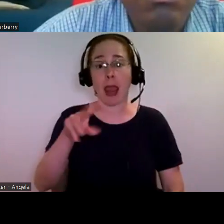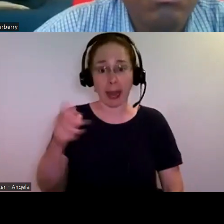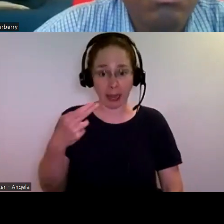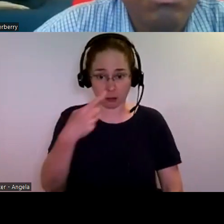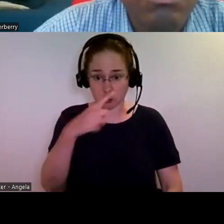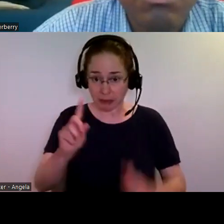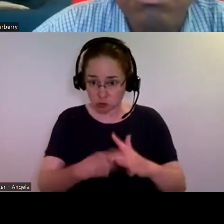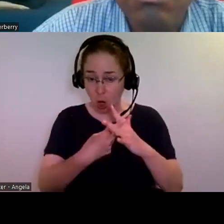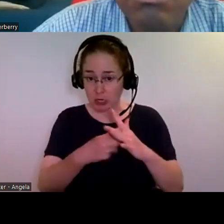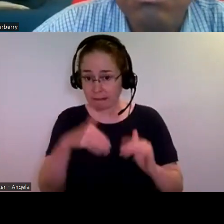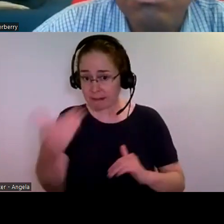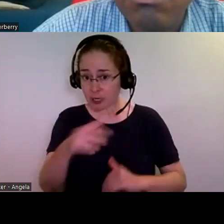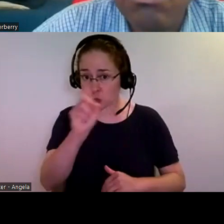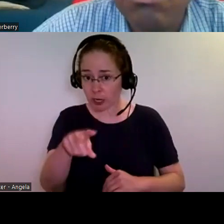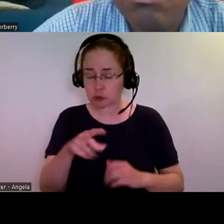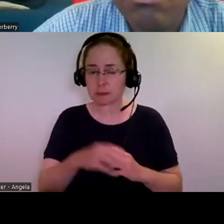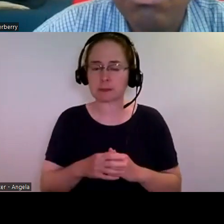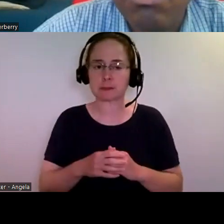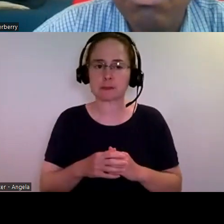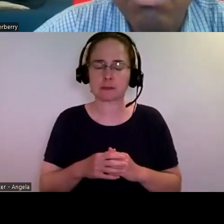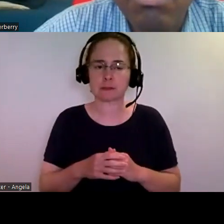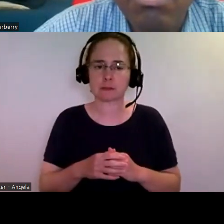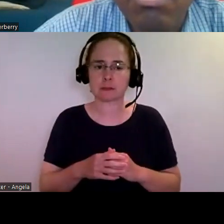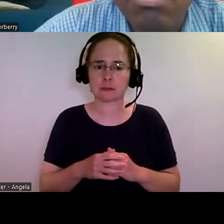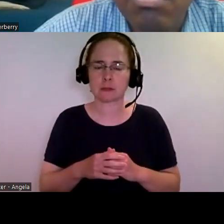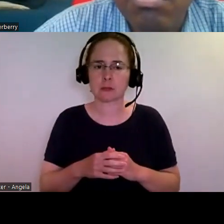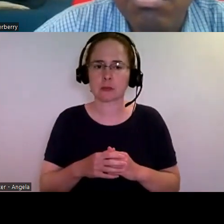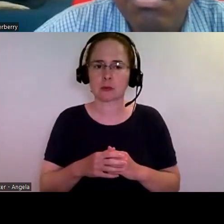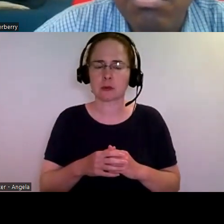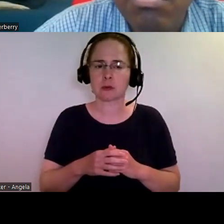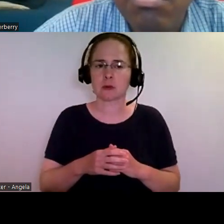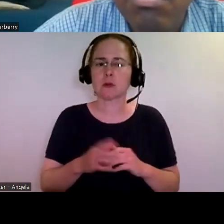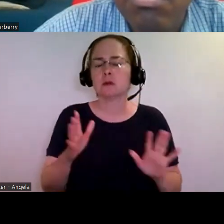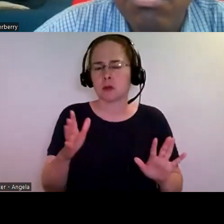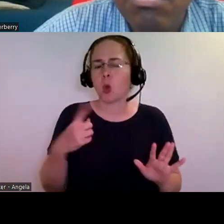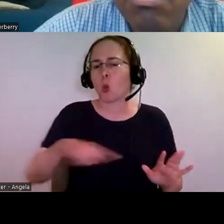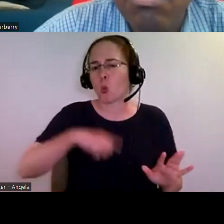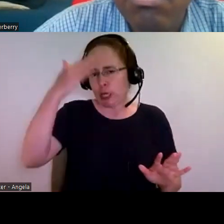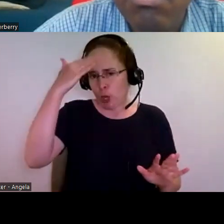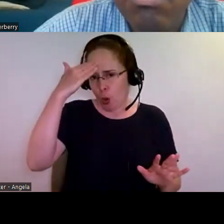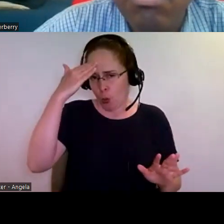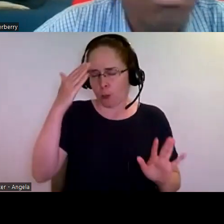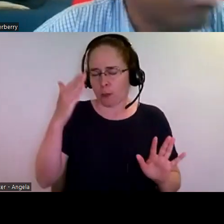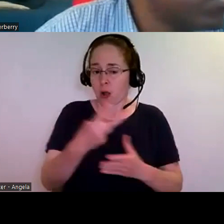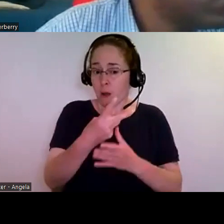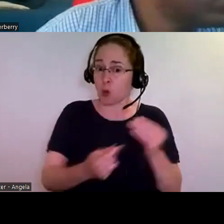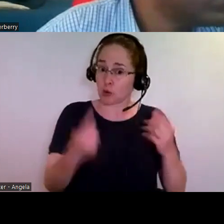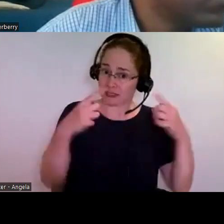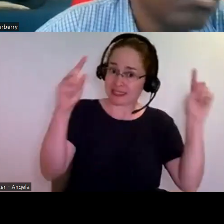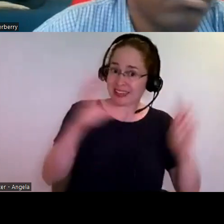off with the next question? And the question is, we know that there are both success and failures,